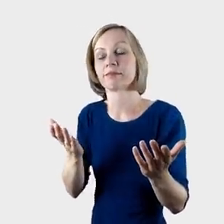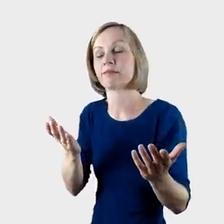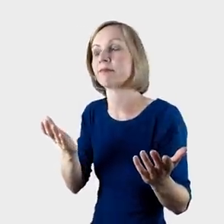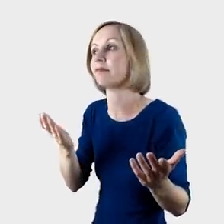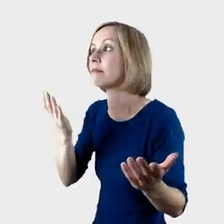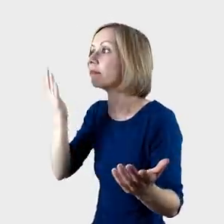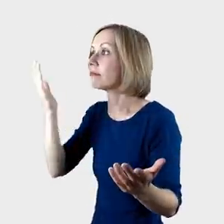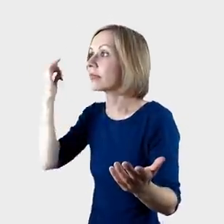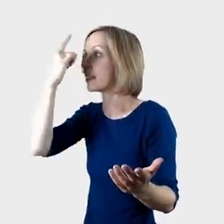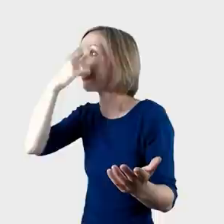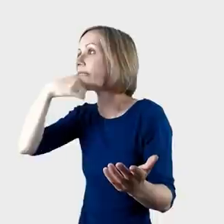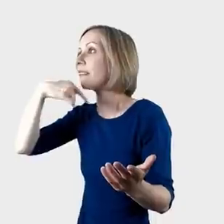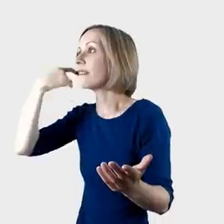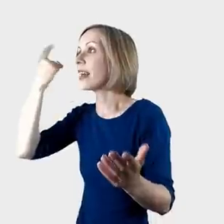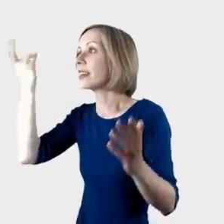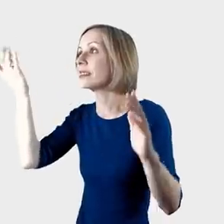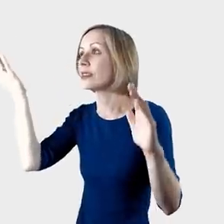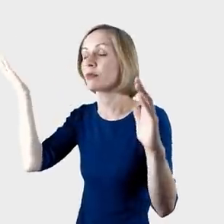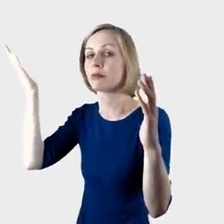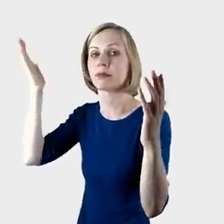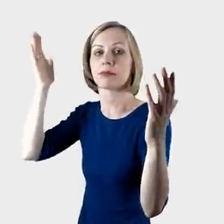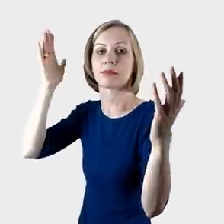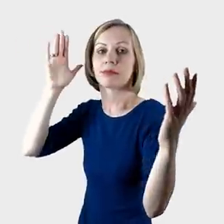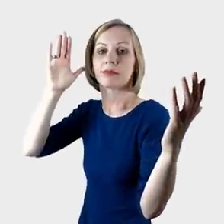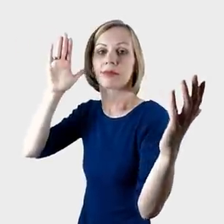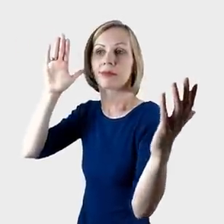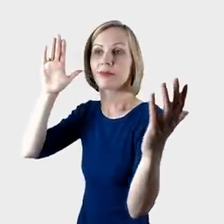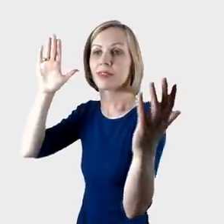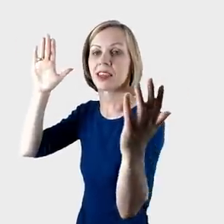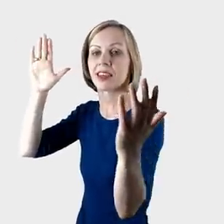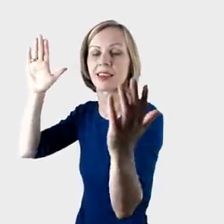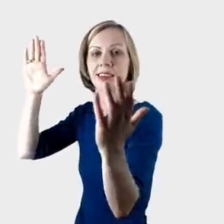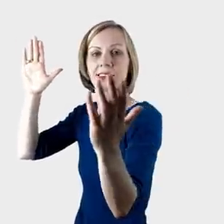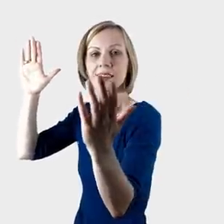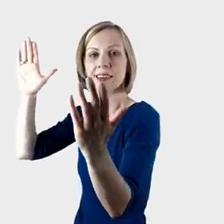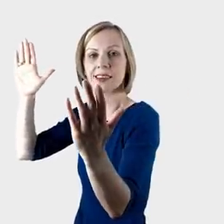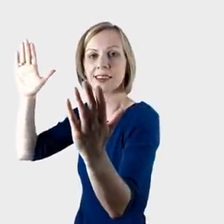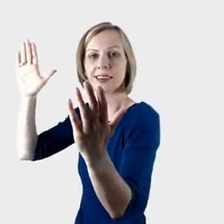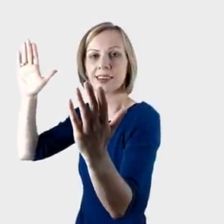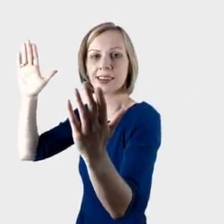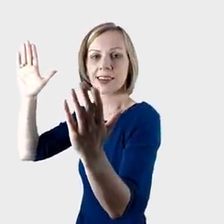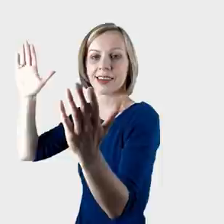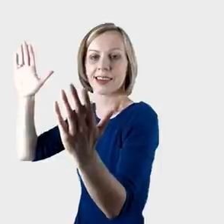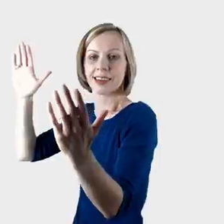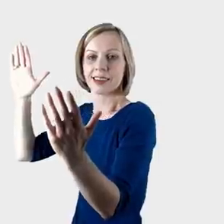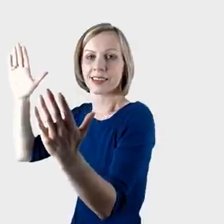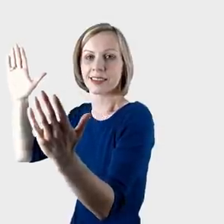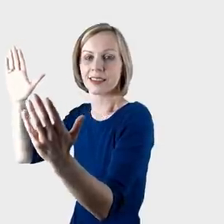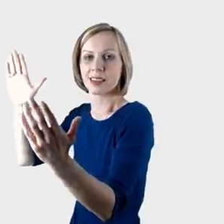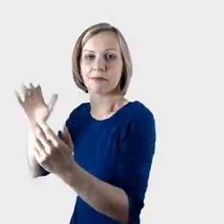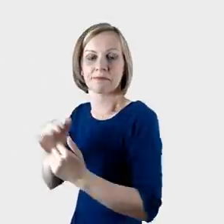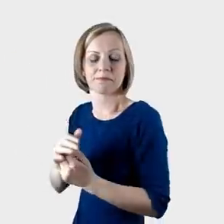And as you show Your face